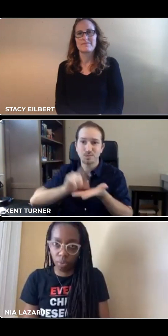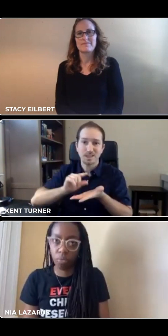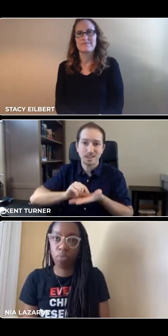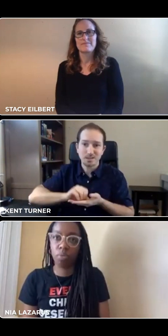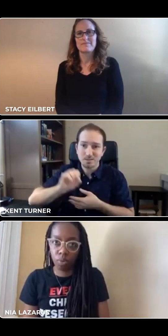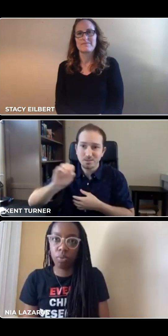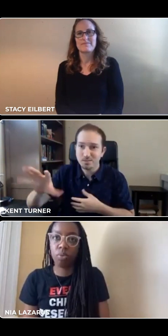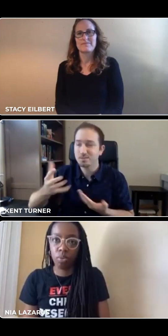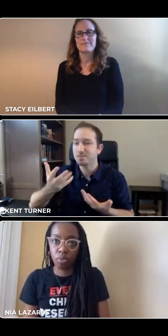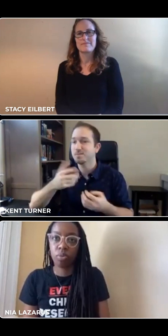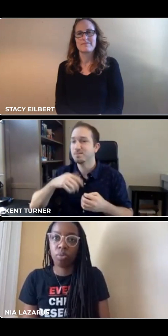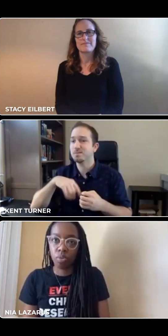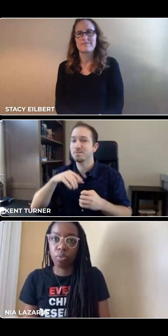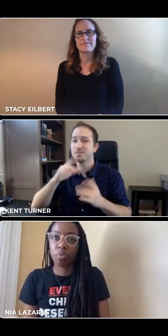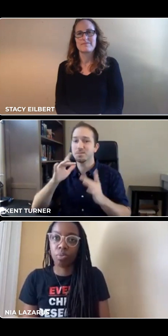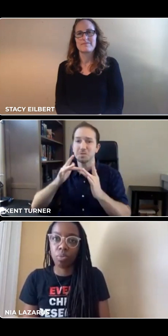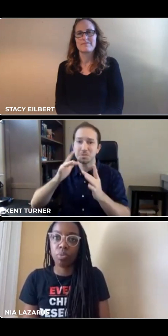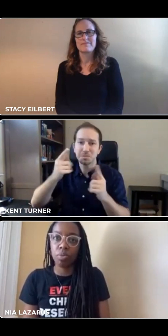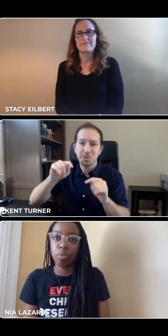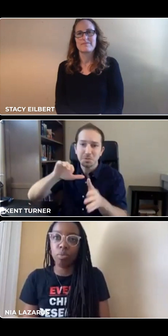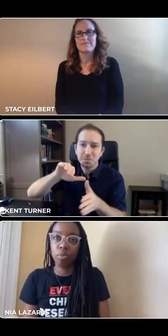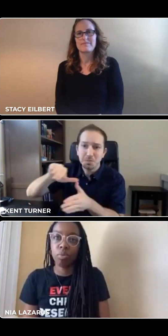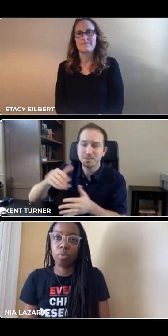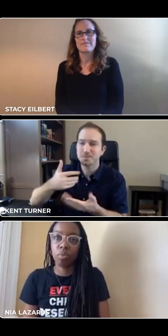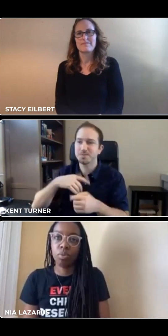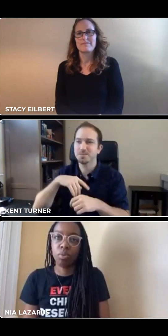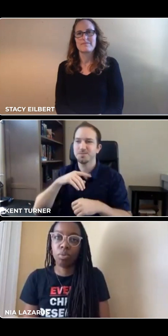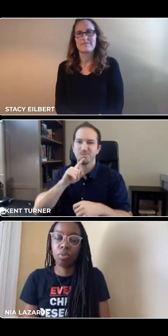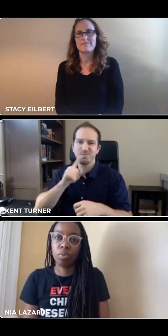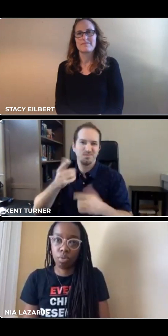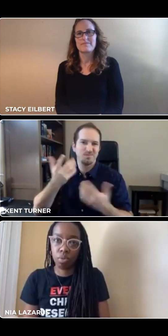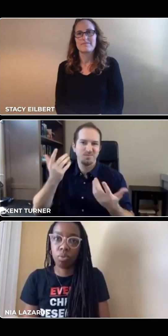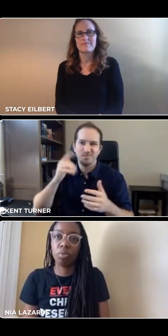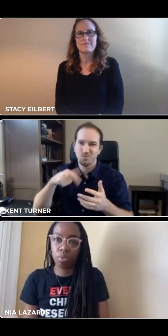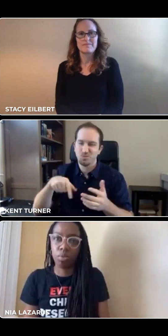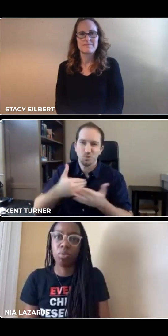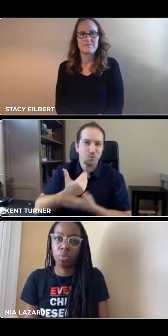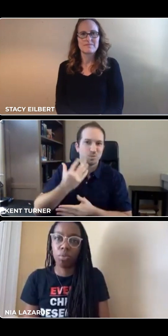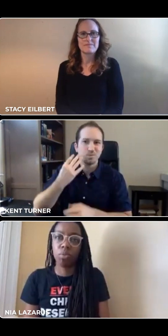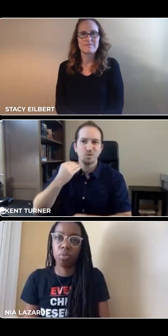supports. Like Nia just said, printing out assignments, mailing them, or maybe setting